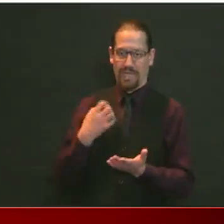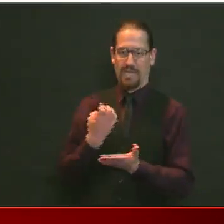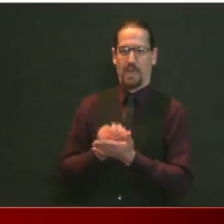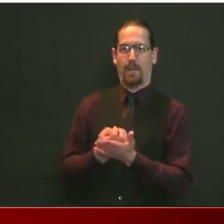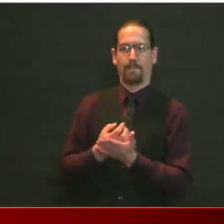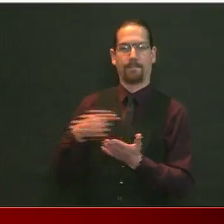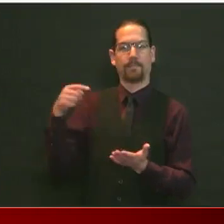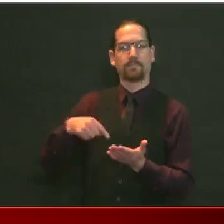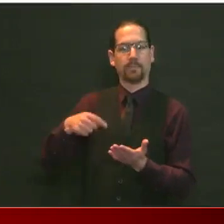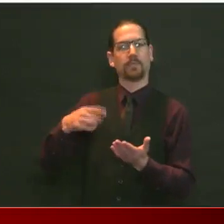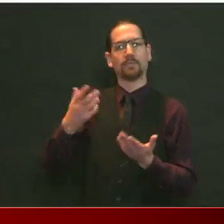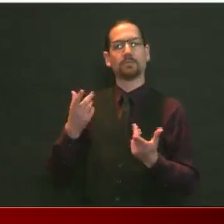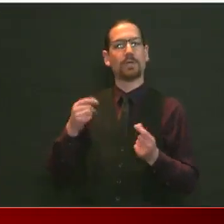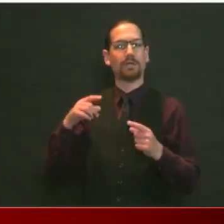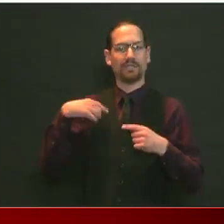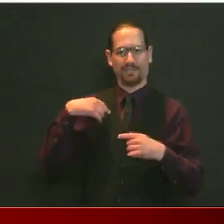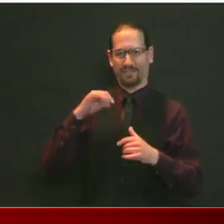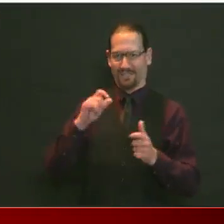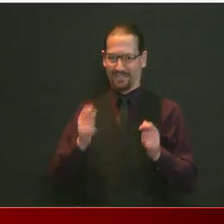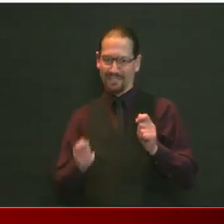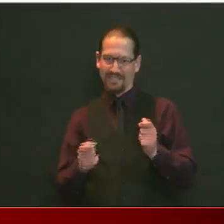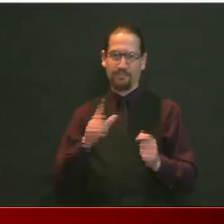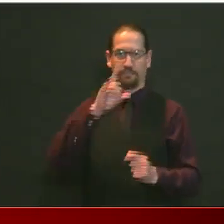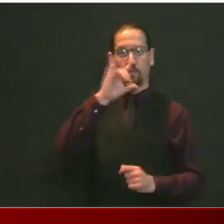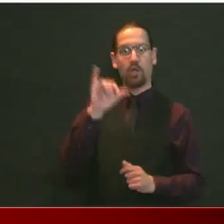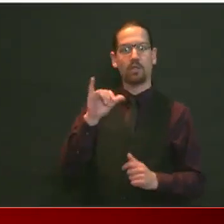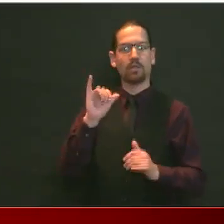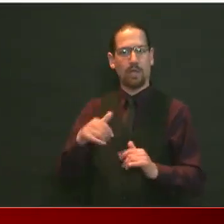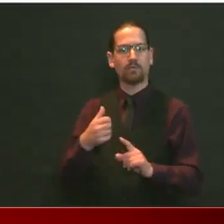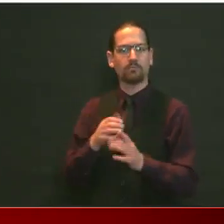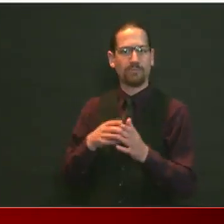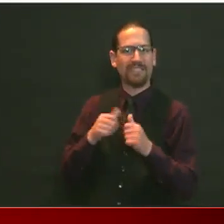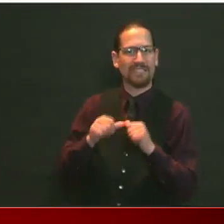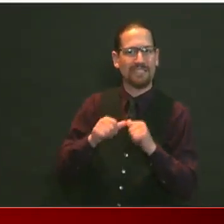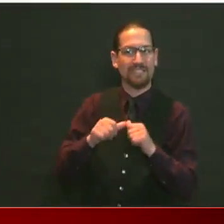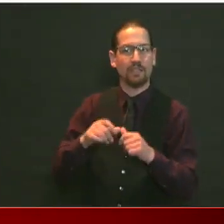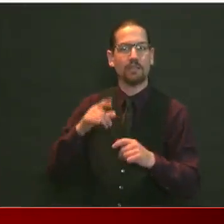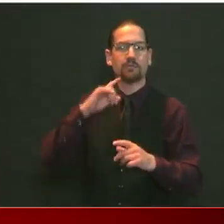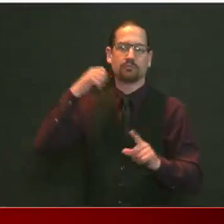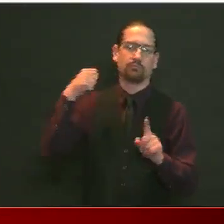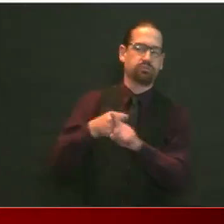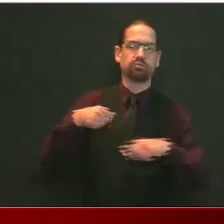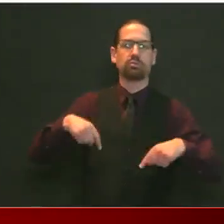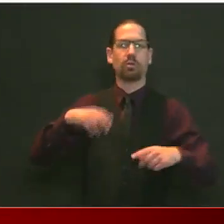SCHOOL. THOSE ARE THE PEOPLE GETTING HARDEST HIT AND THOSE ARE THE INDUSTRIES GETTING HARDEST HIT. SO SINCE OUR ECONOMY LOOKED LIKE